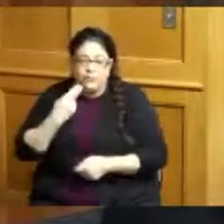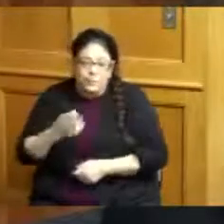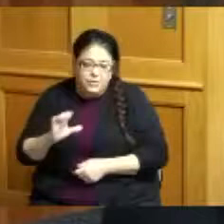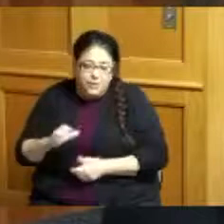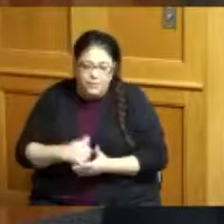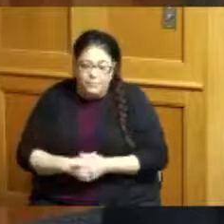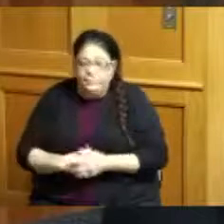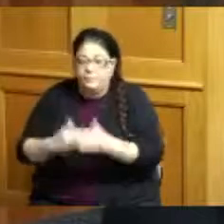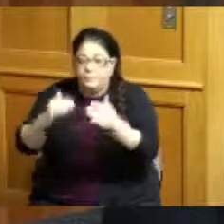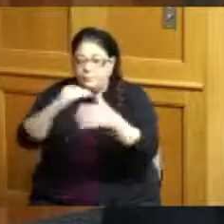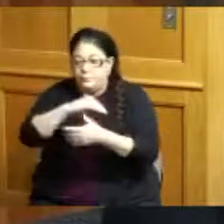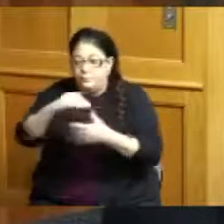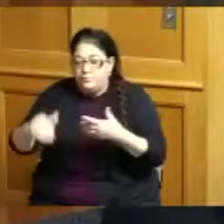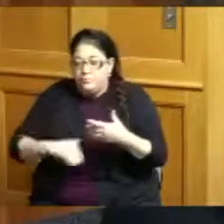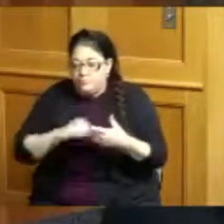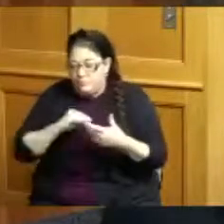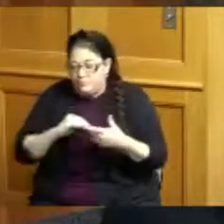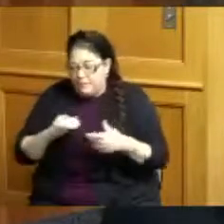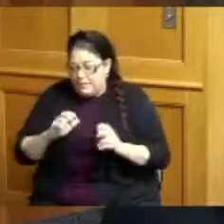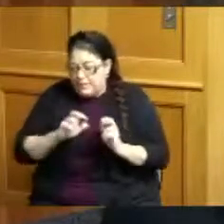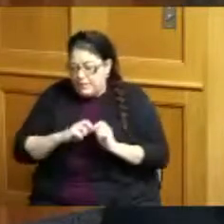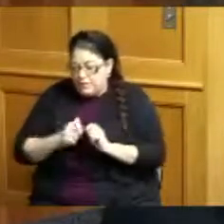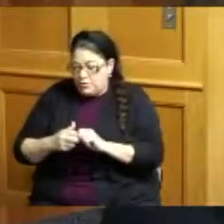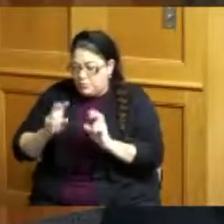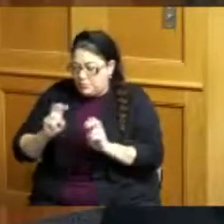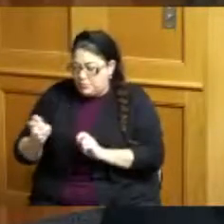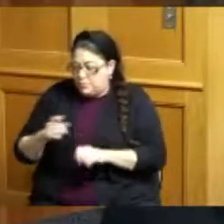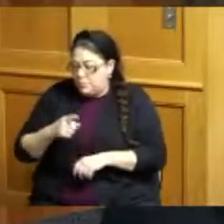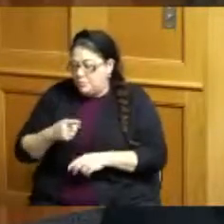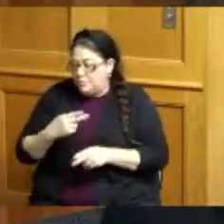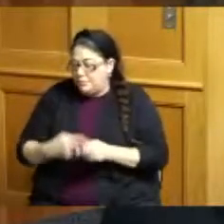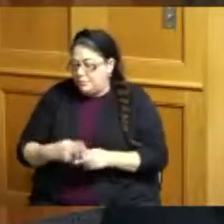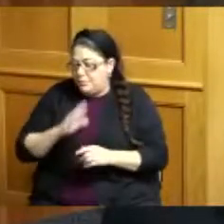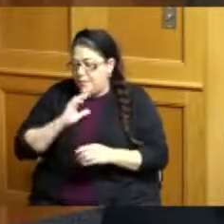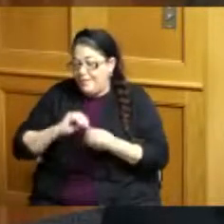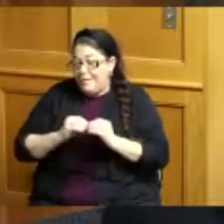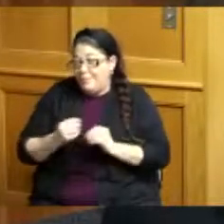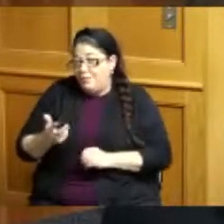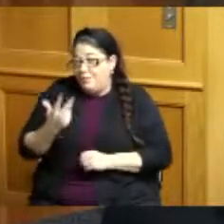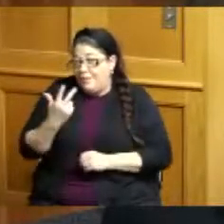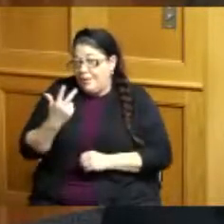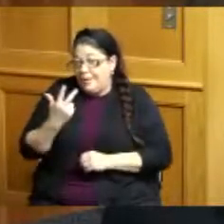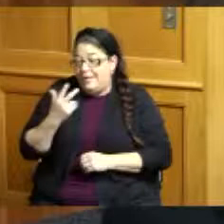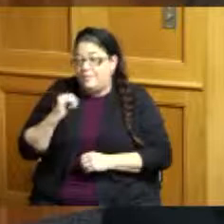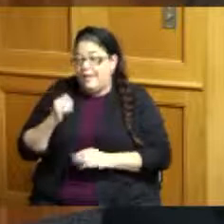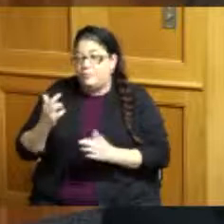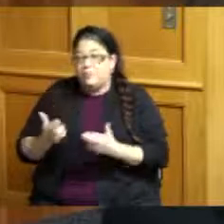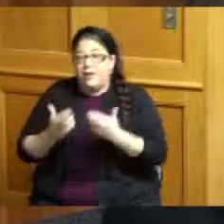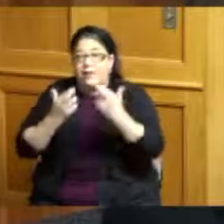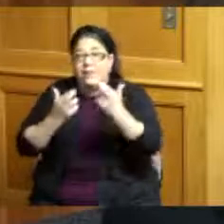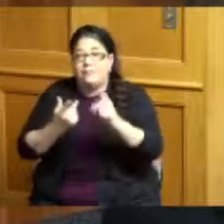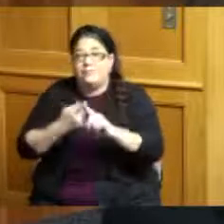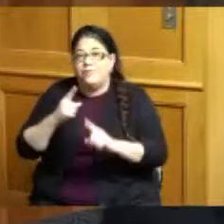the second item is as you mentioned item number three this is the recommendation from the TIRC